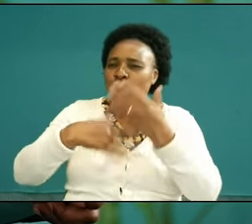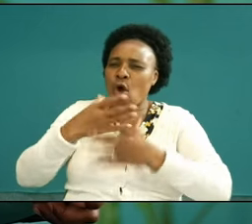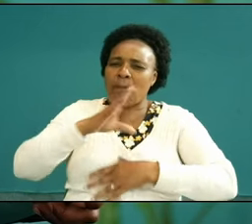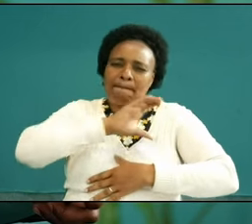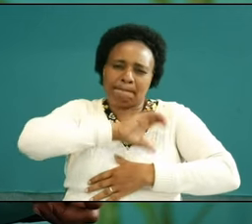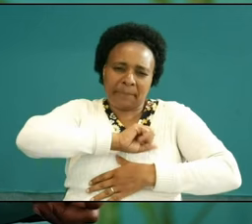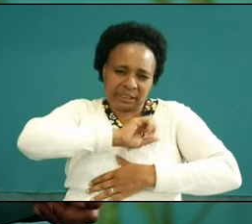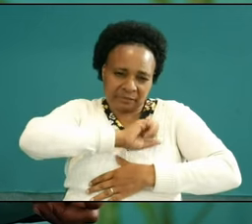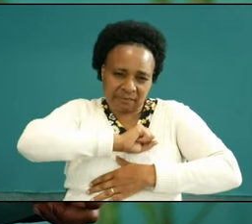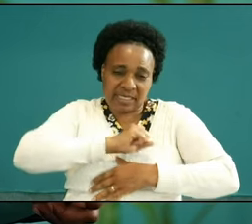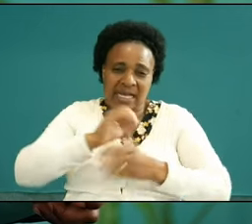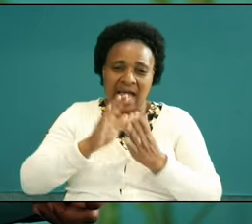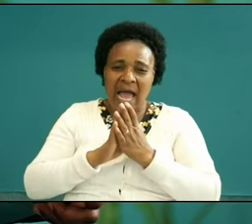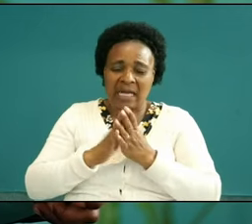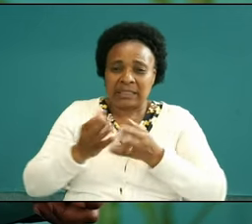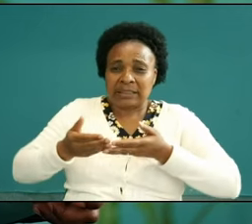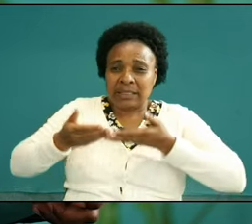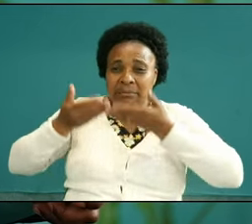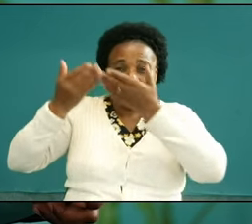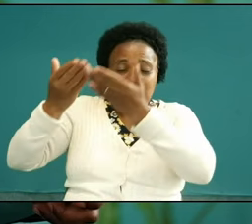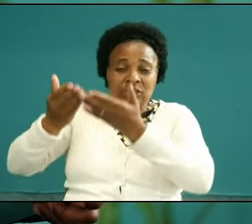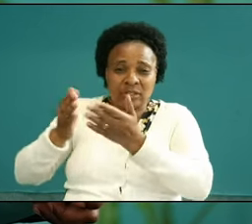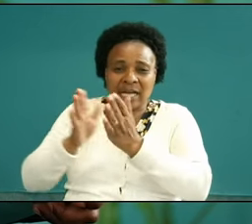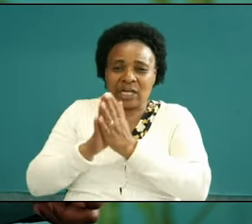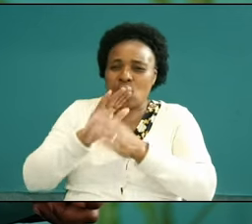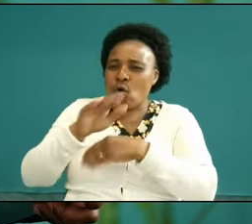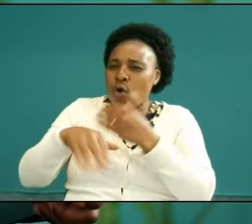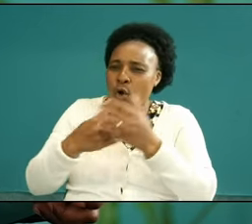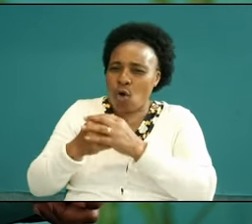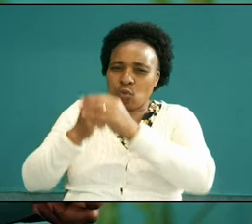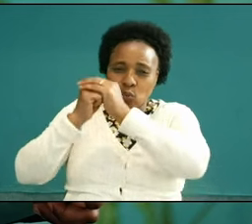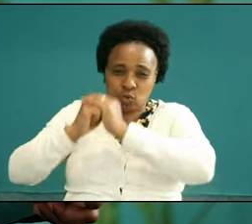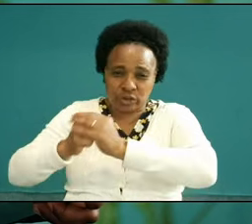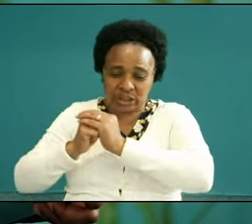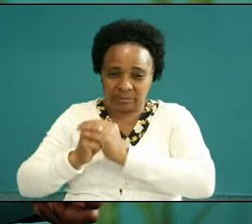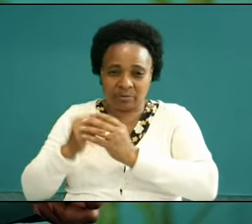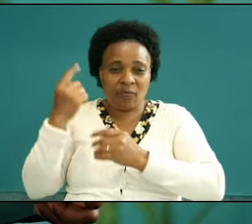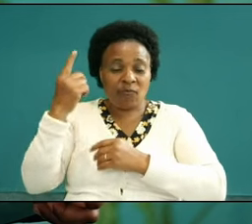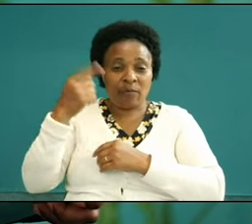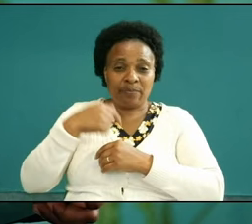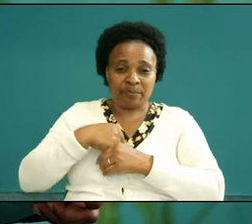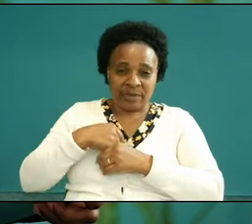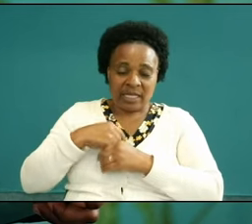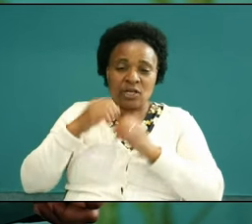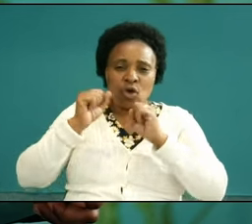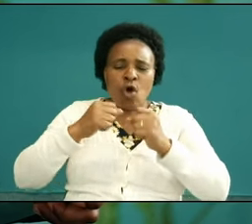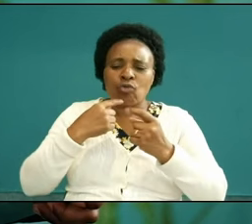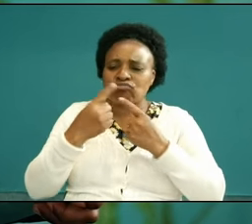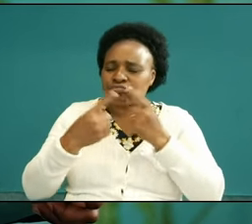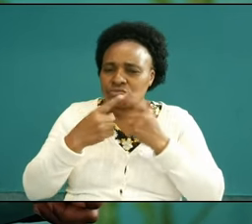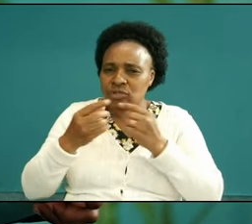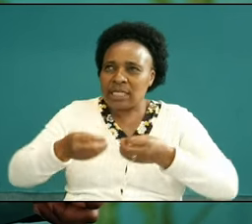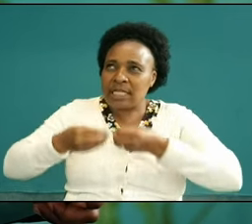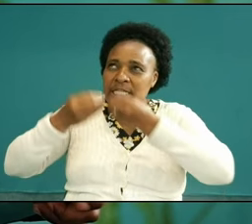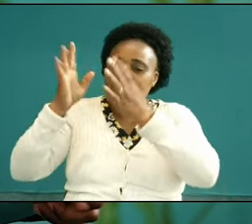and supplication for all the saints and for me that entance may be given to me that I may